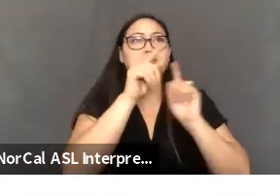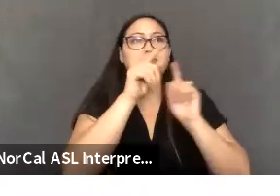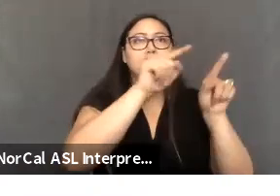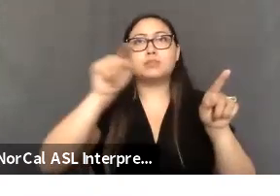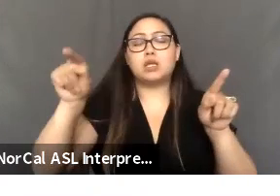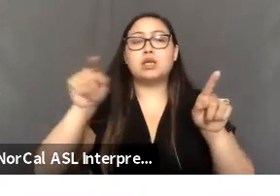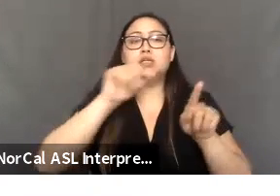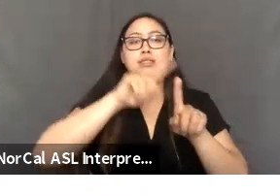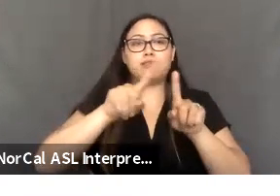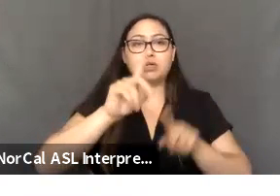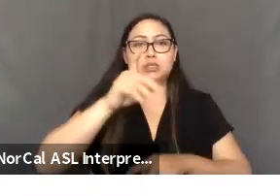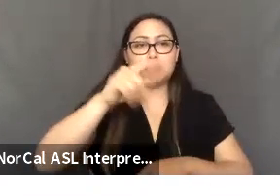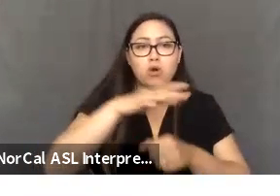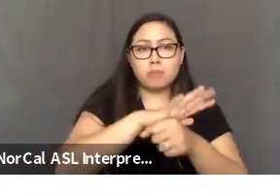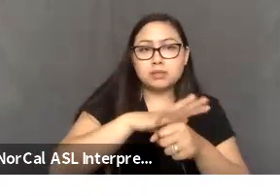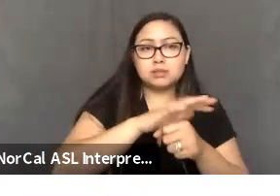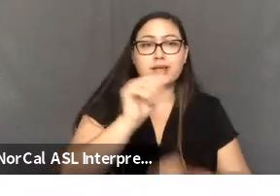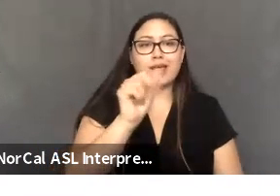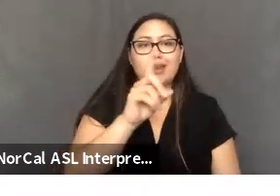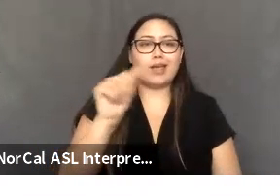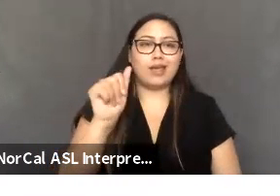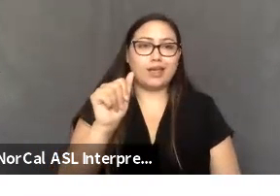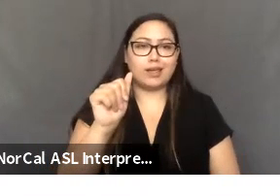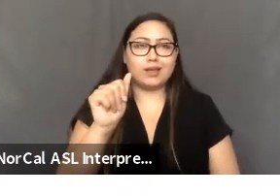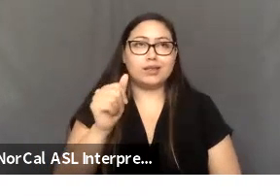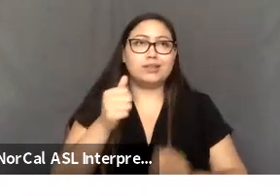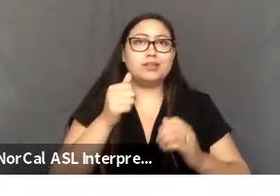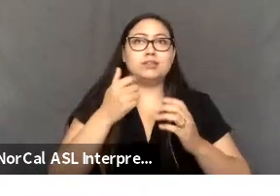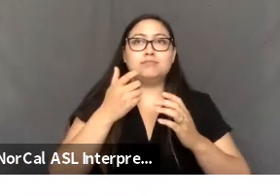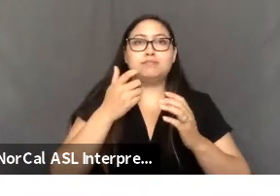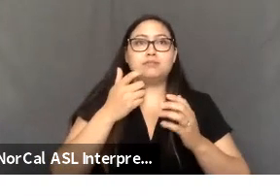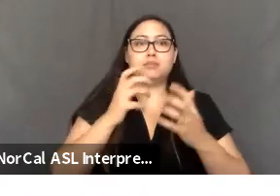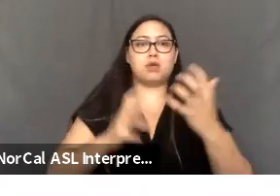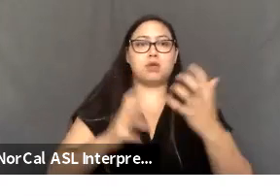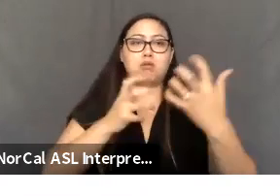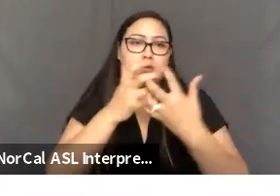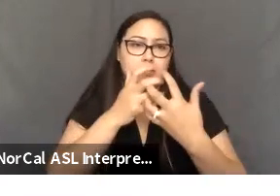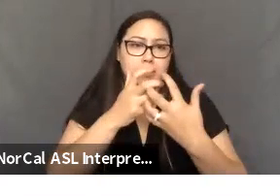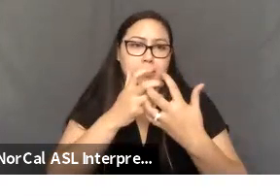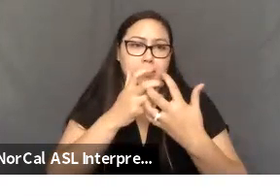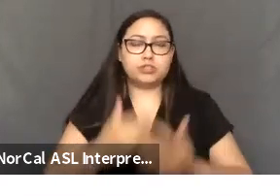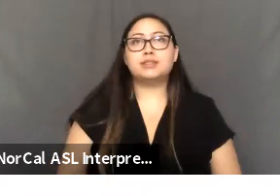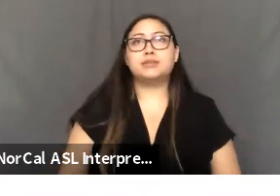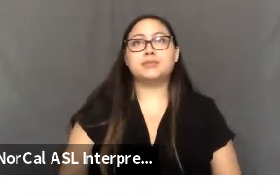on different types of ADA initiatives, accommodations. As one individual described,